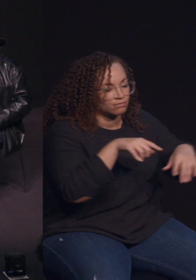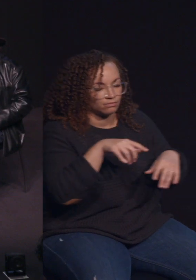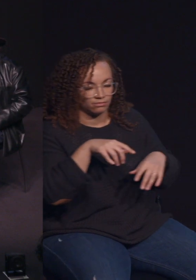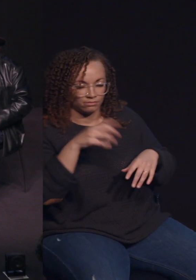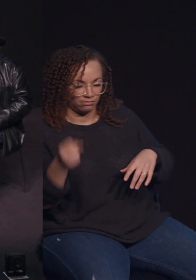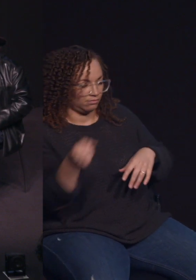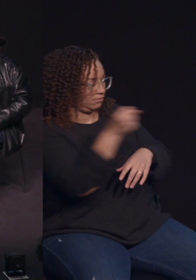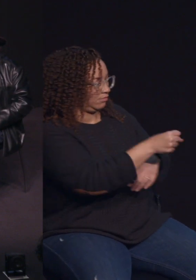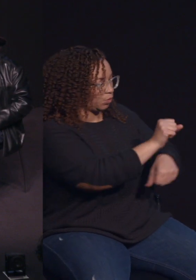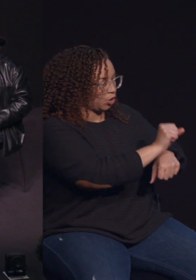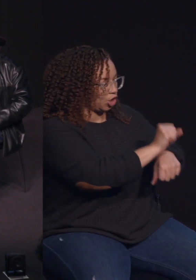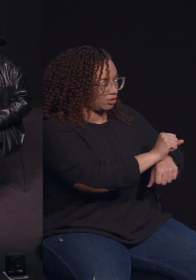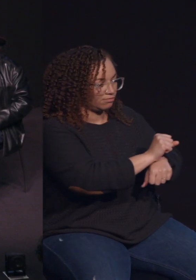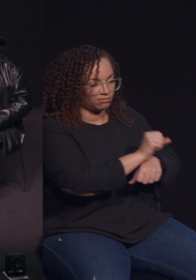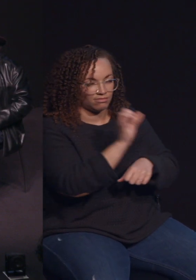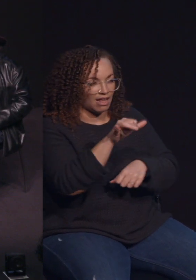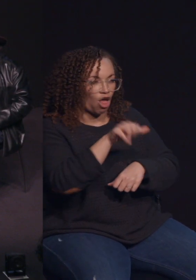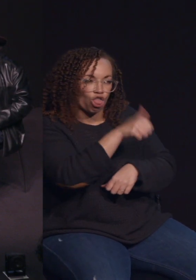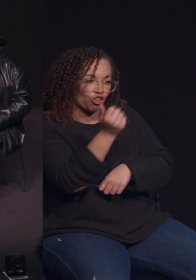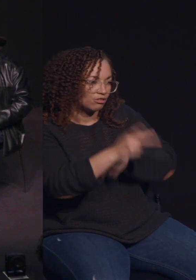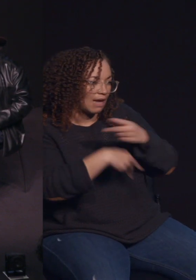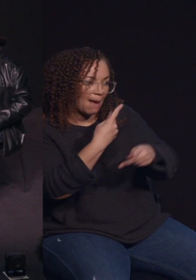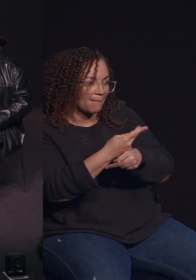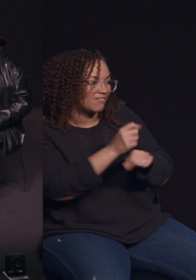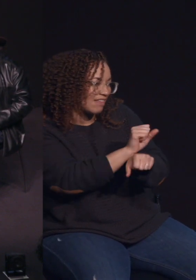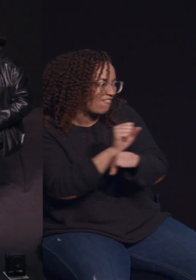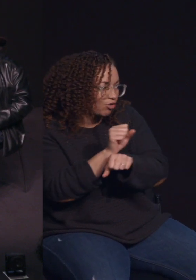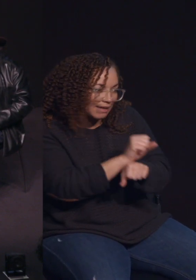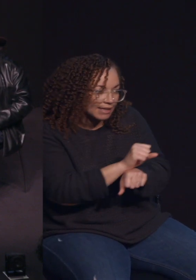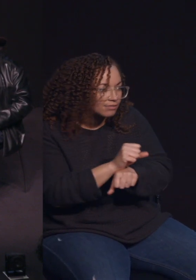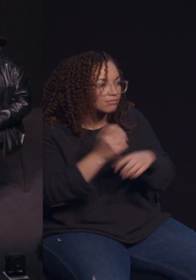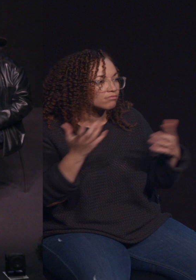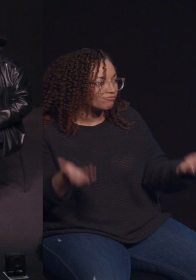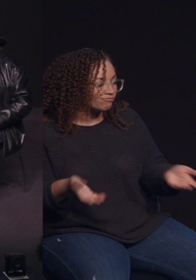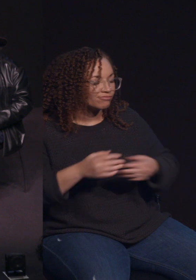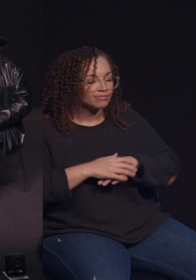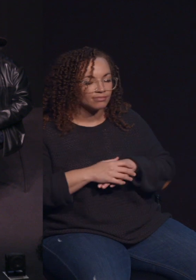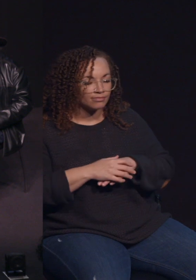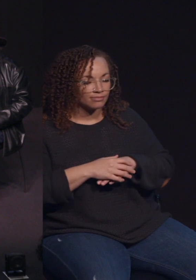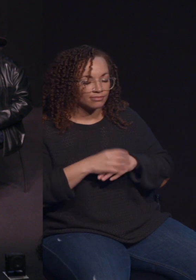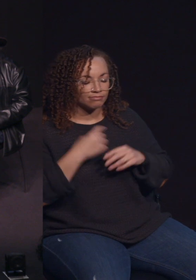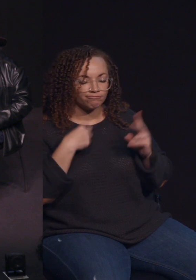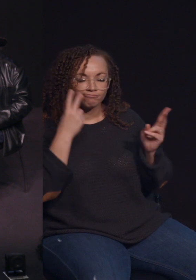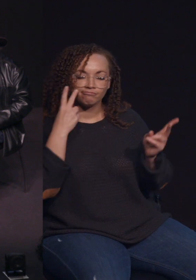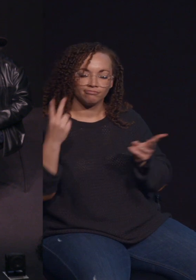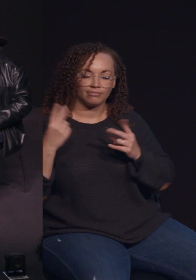My memory is this is that too is that being young kid is that we